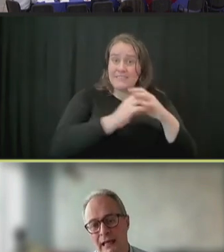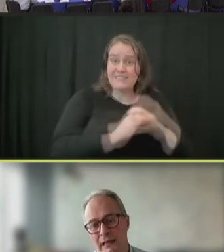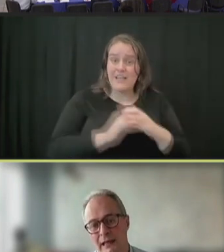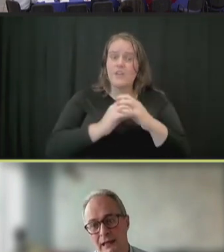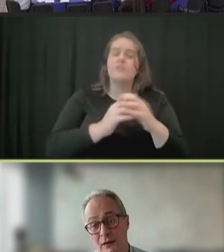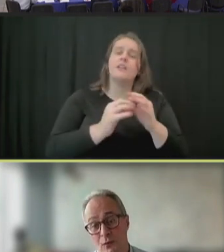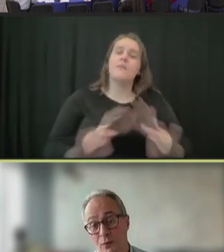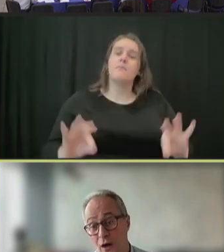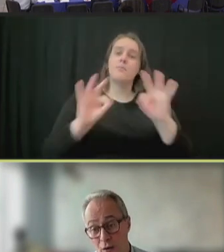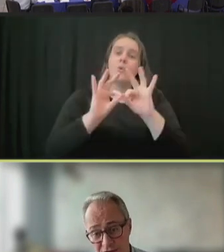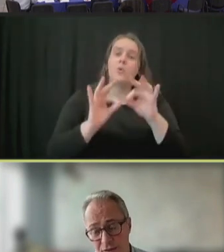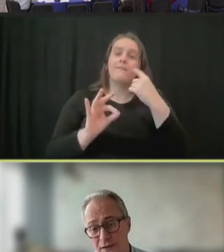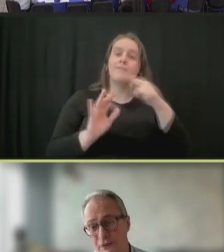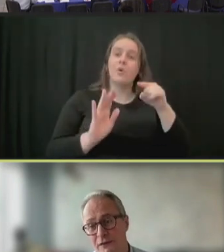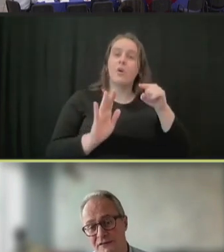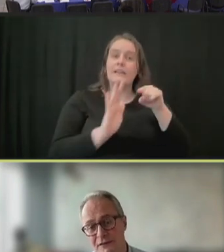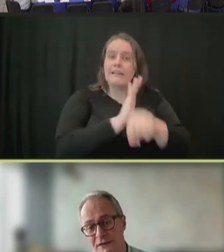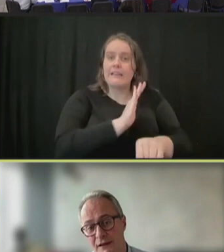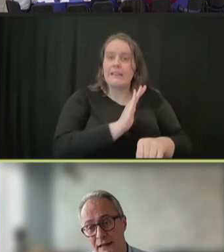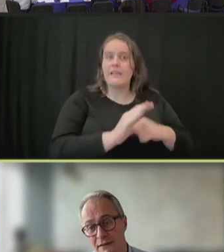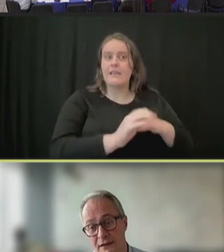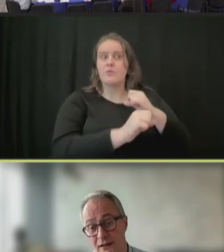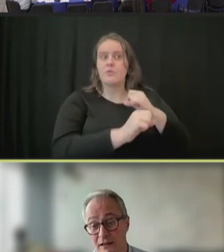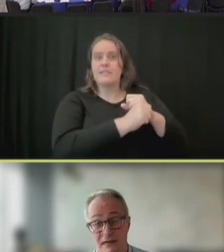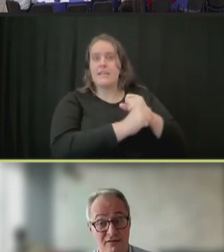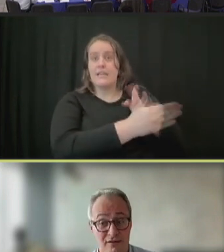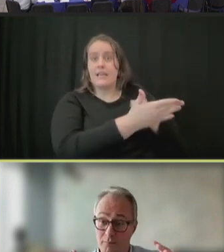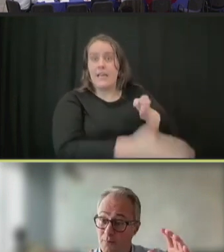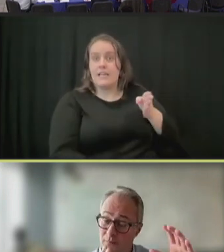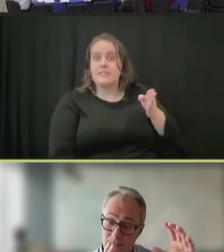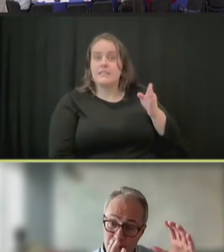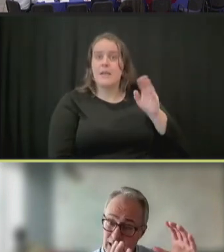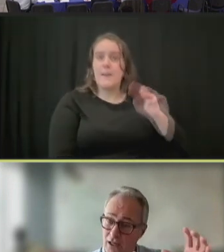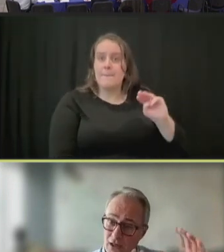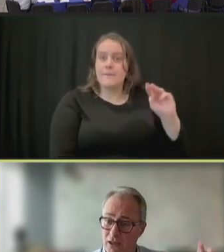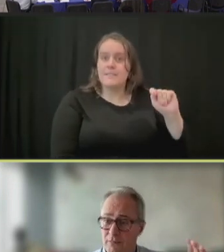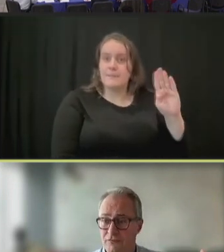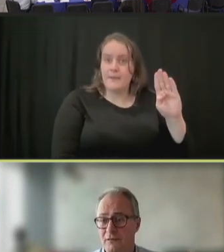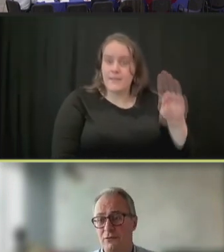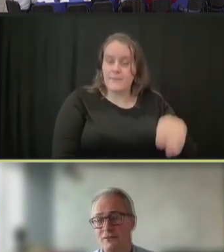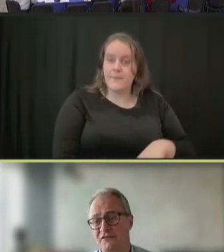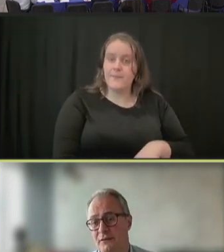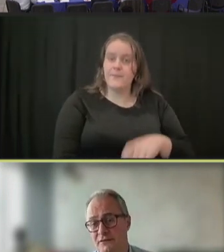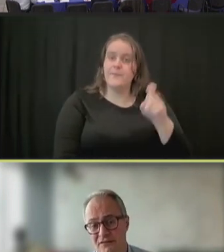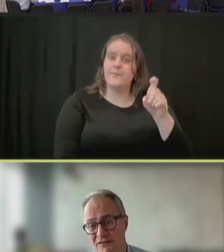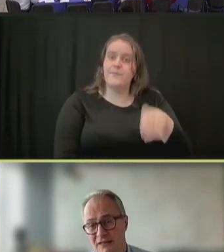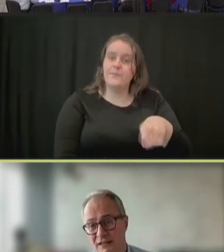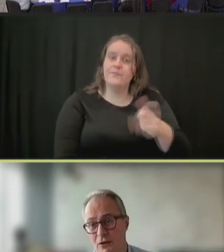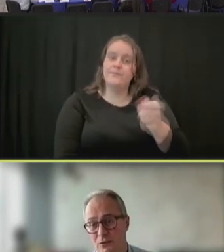And we also need to consider that there is a big arm of the immune response that called